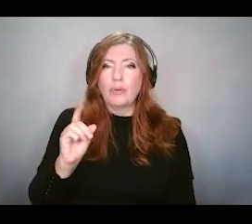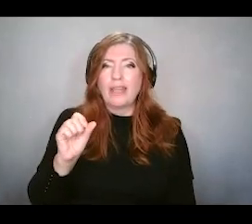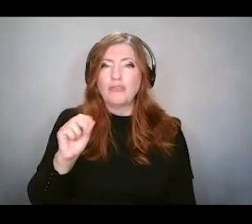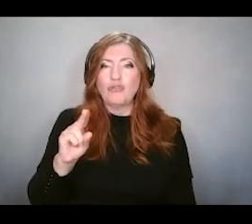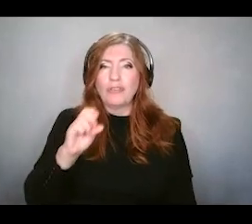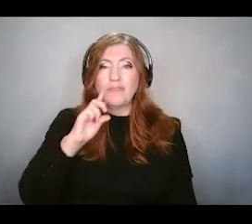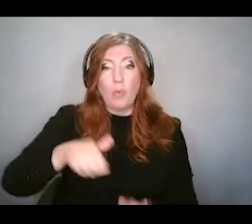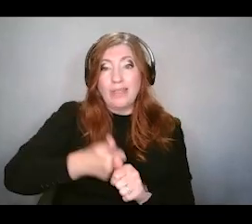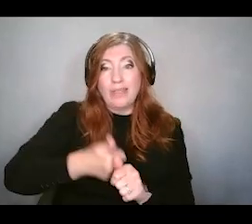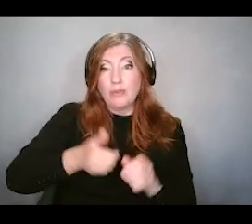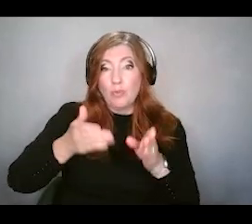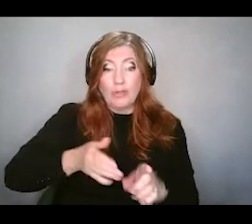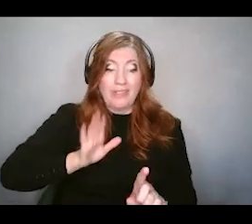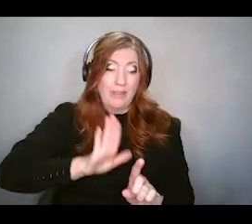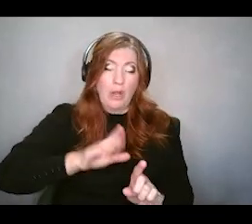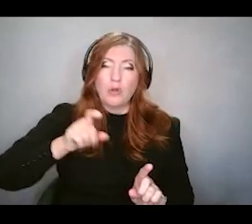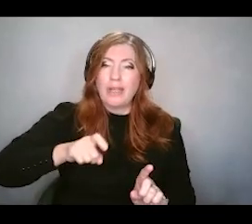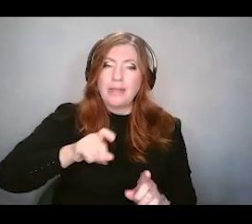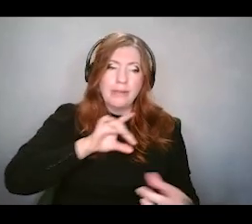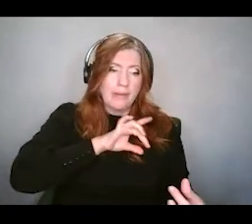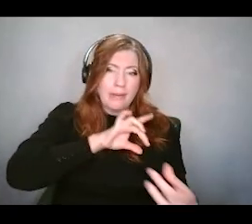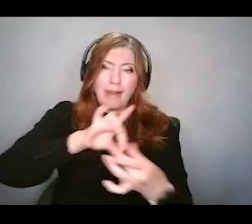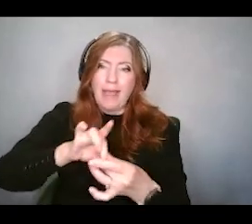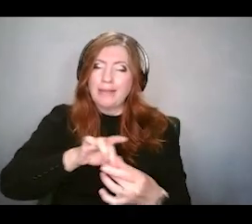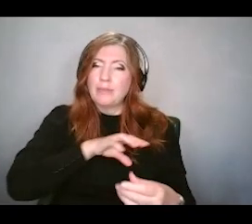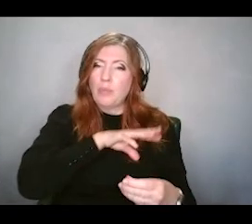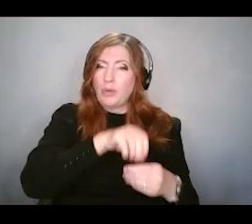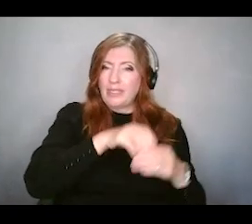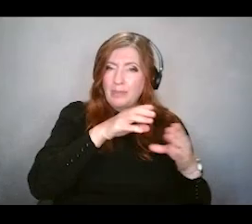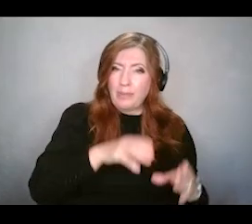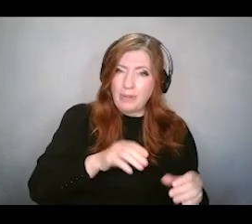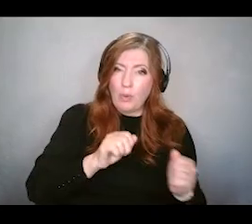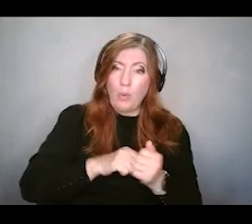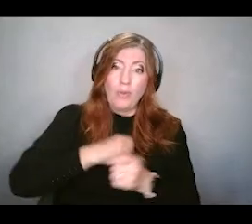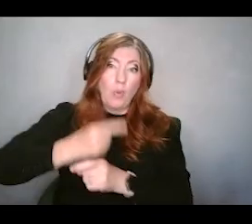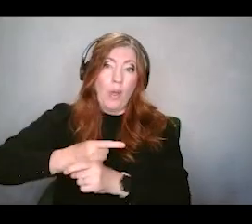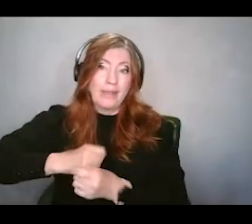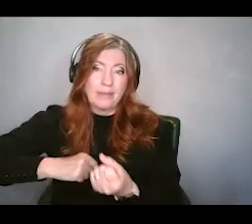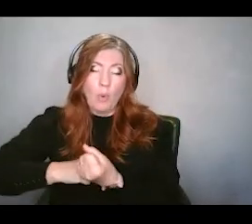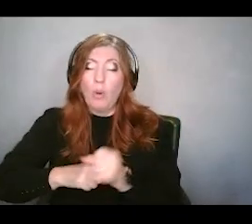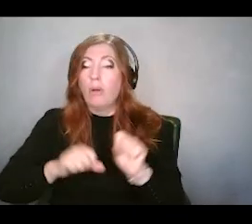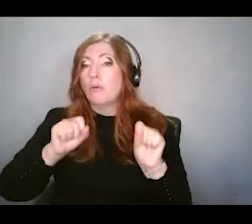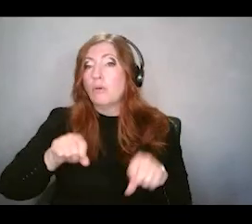It connects participants with the right supports – whether that’s assistive technology, transition